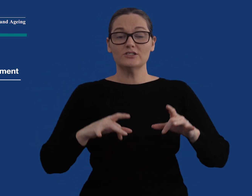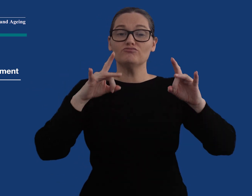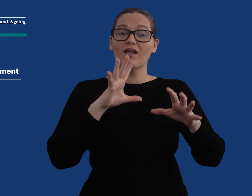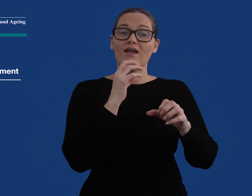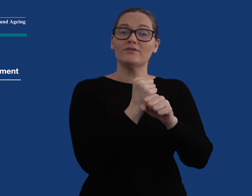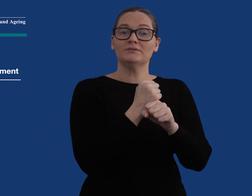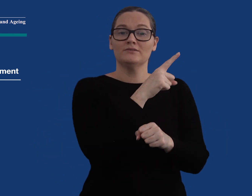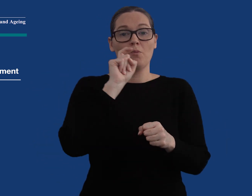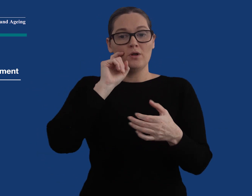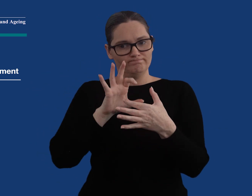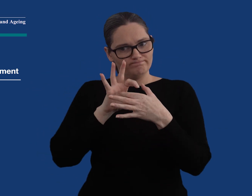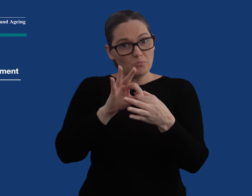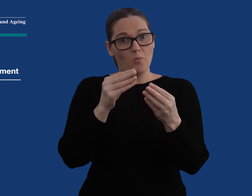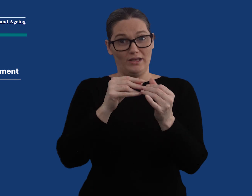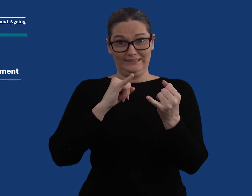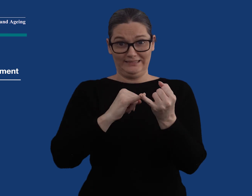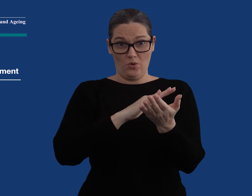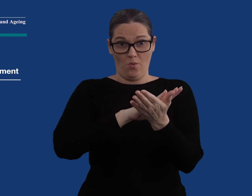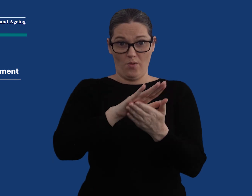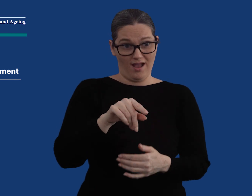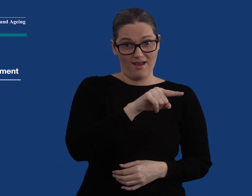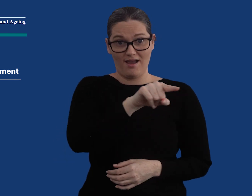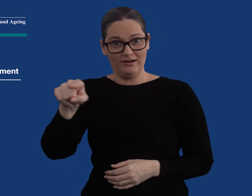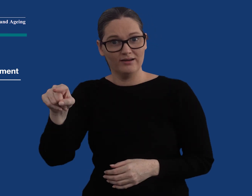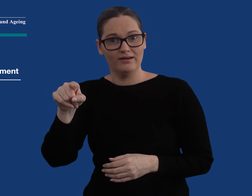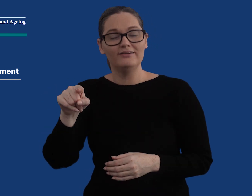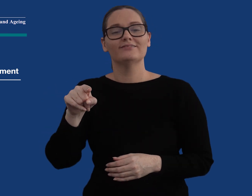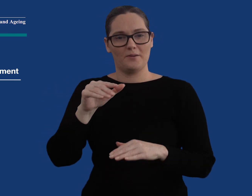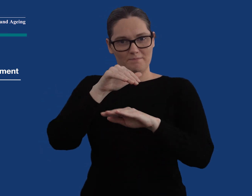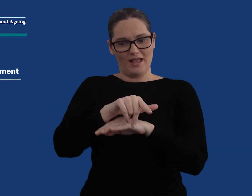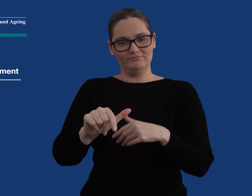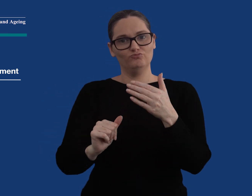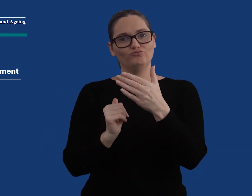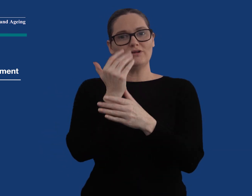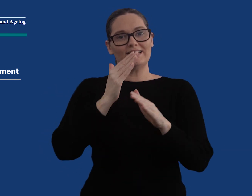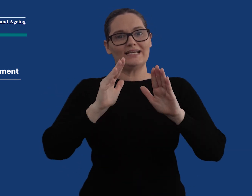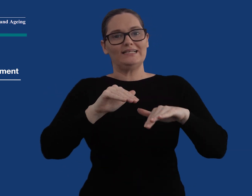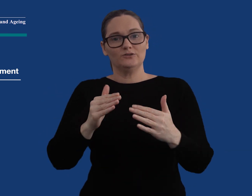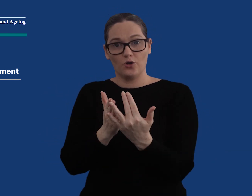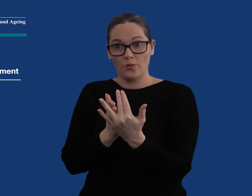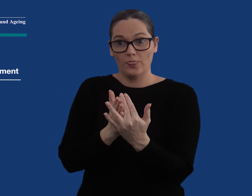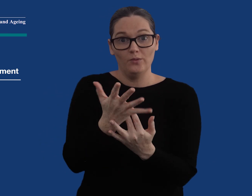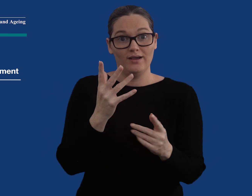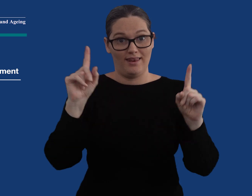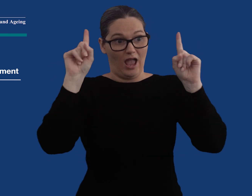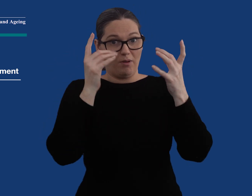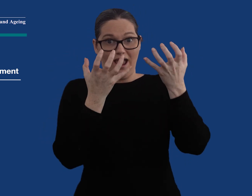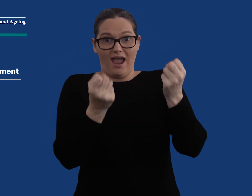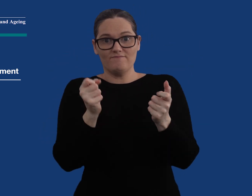The Australian Government will engage with stakeholders on Thriving Kids through both established